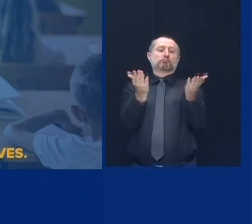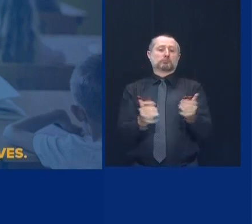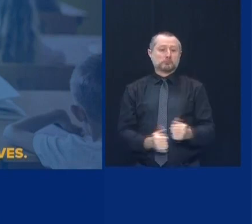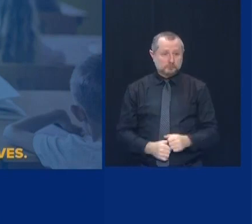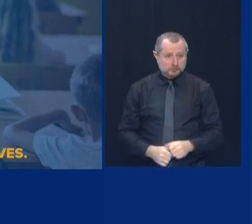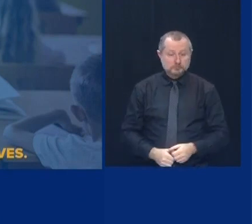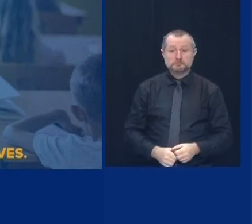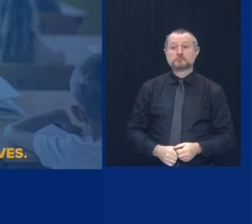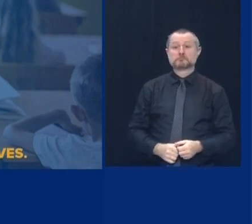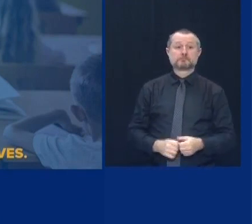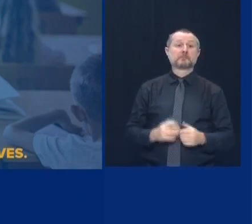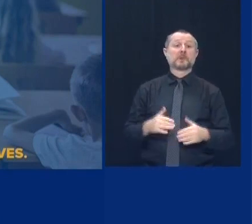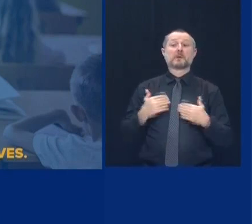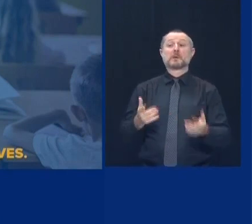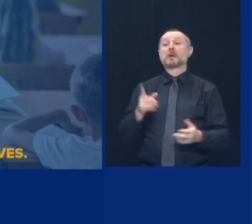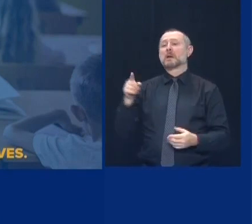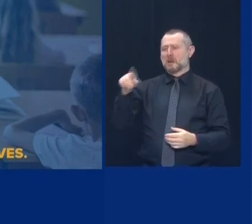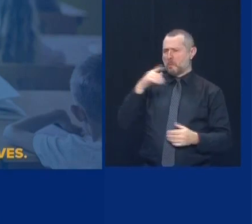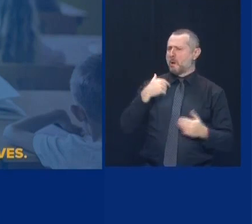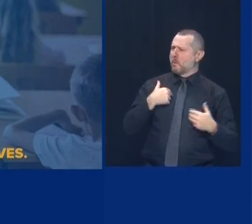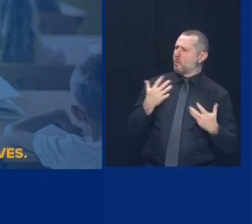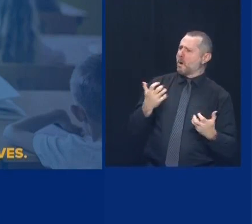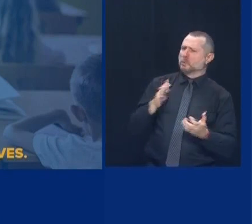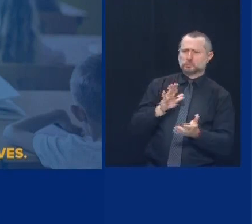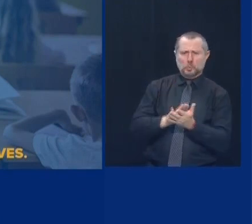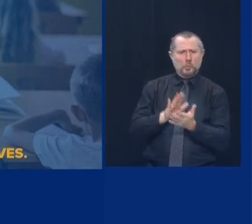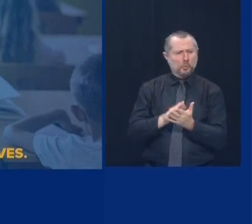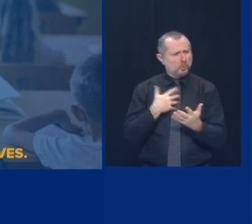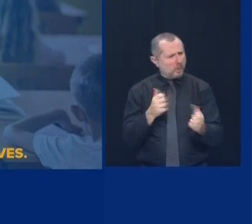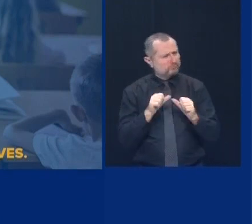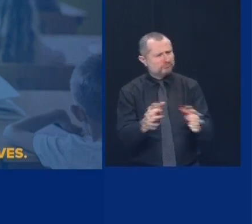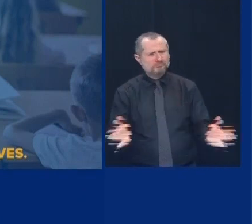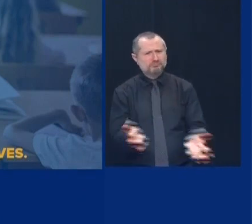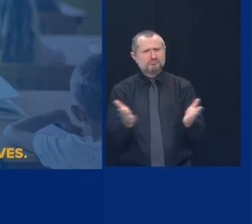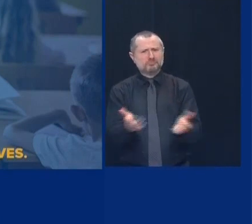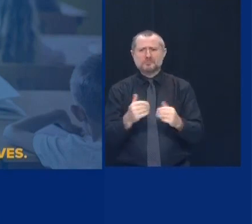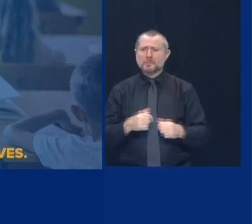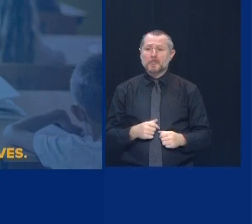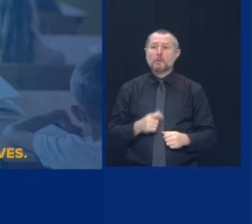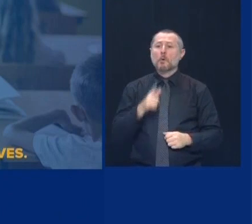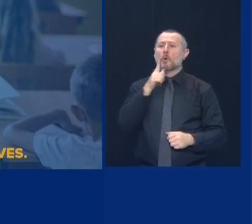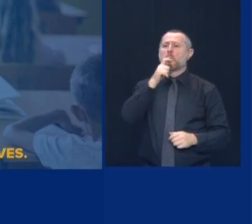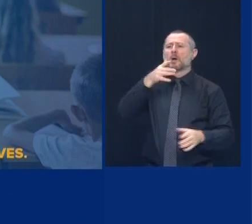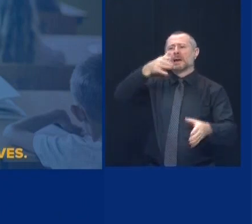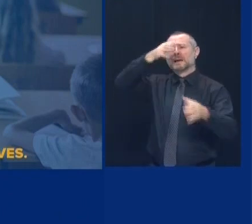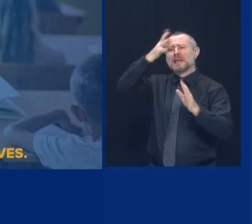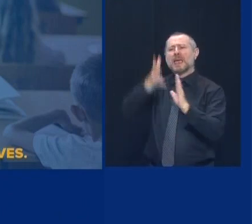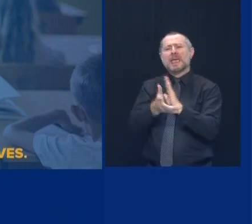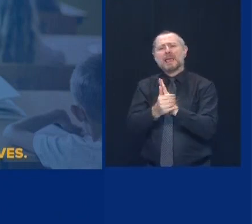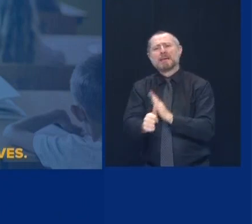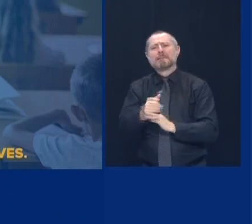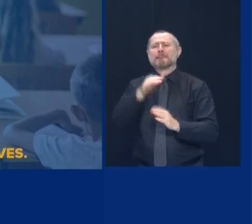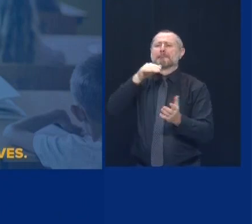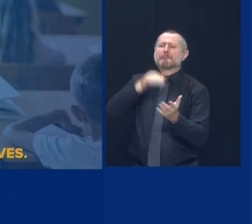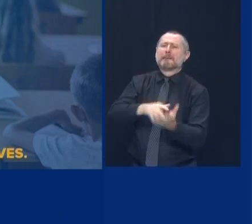CAN REOPEN THE SCHOOLe1 IFe1 THE POSITIVITY RATE IS LOW, ALL RIGHT? AS YOU CAN SEE WE WANT SCHOOLSok